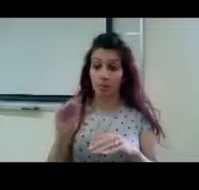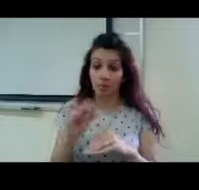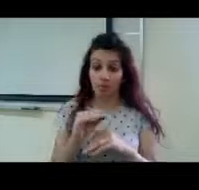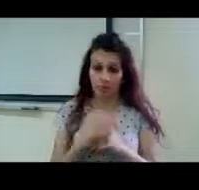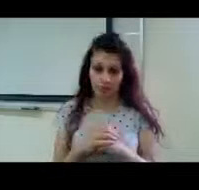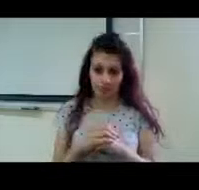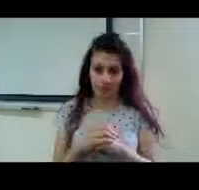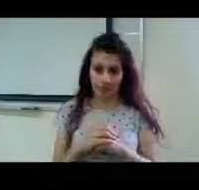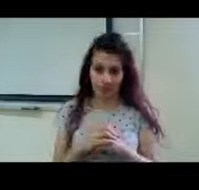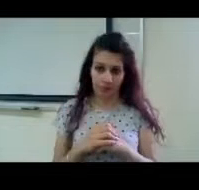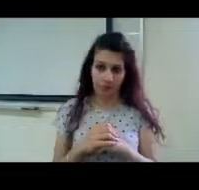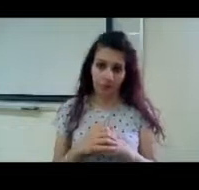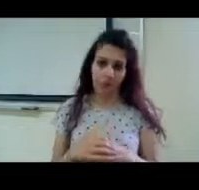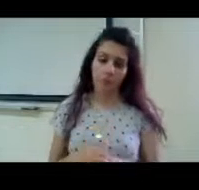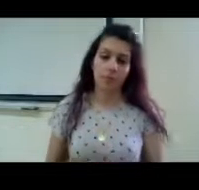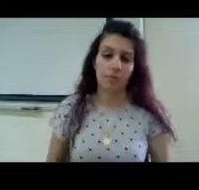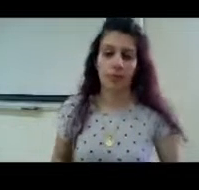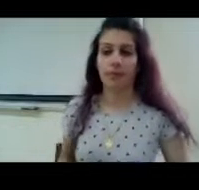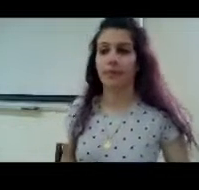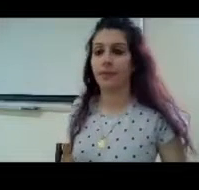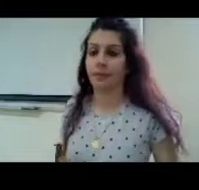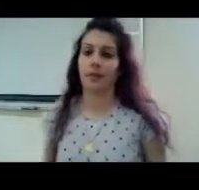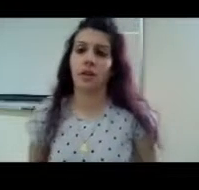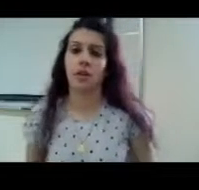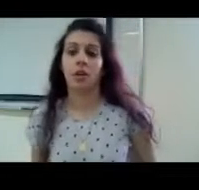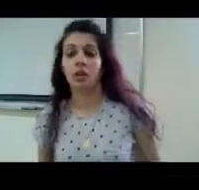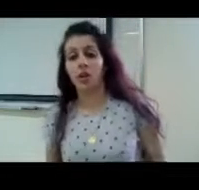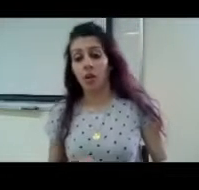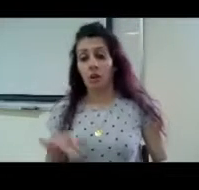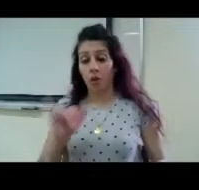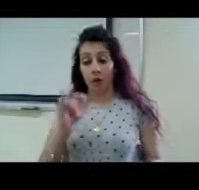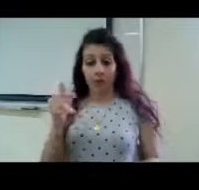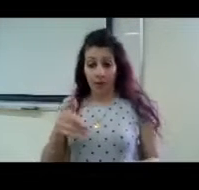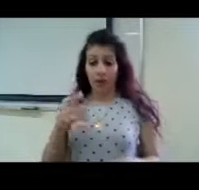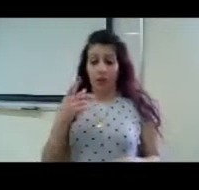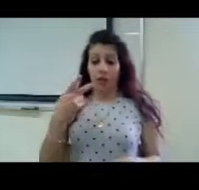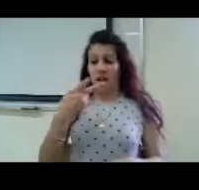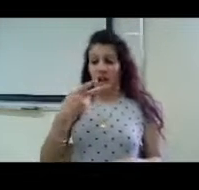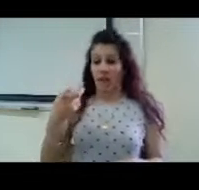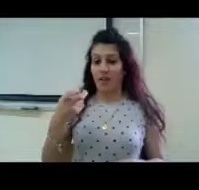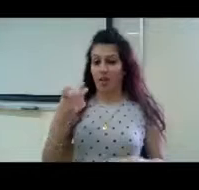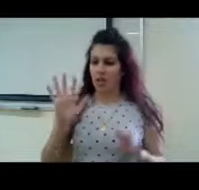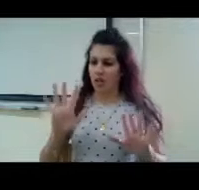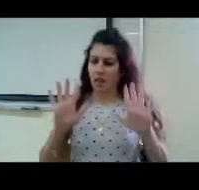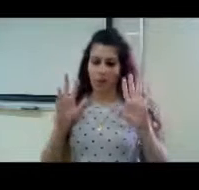this very much aligns and I'm sure most of the participants including our GIS